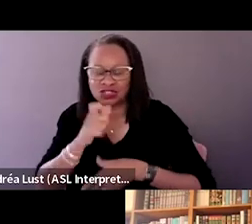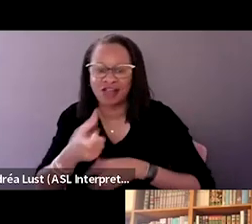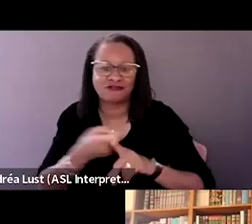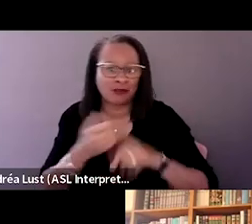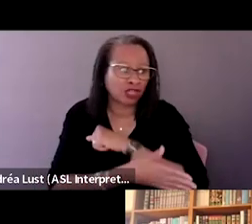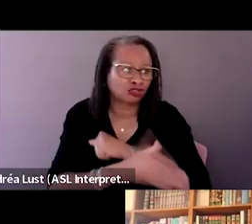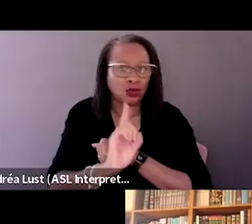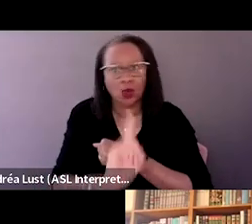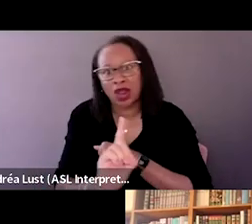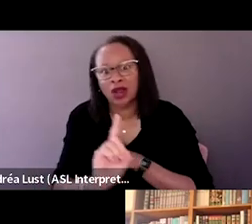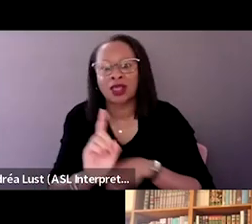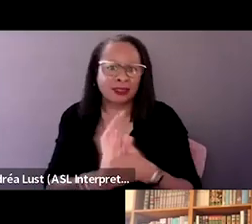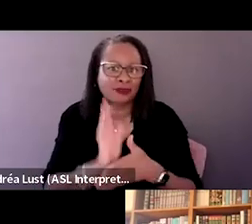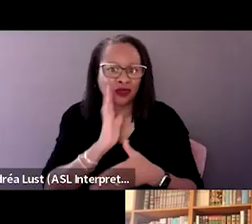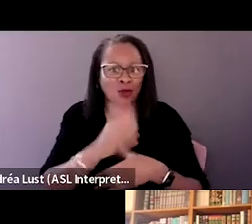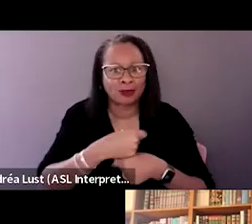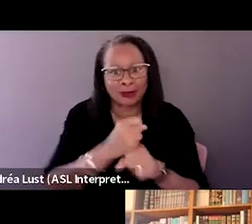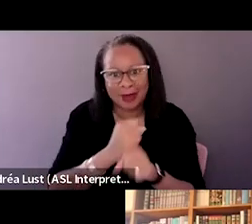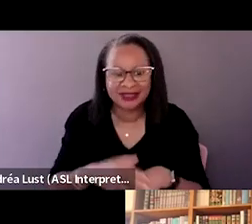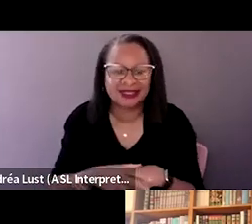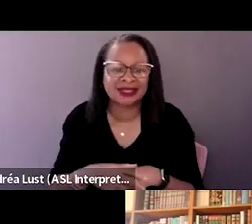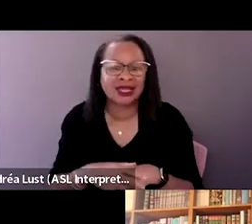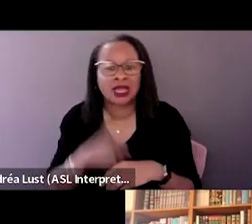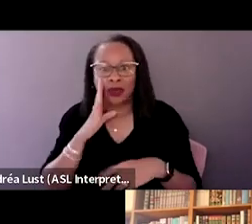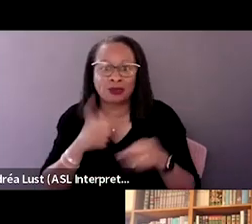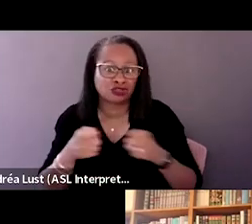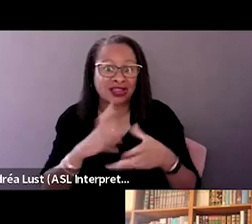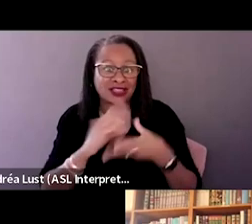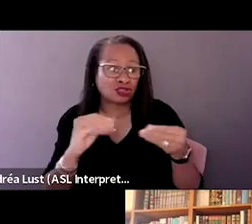where it is going to be directed and the story is told.